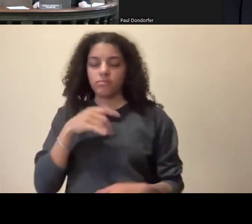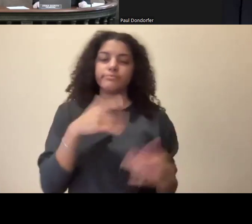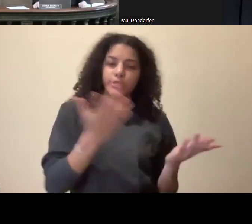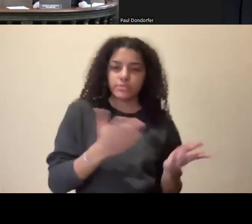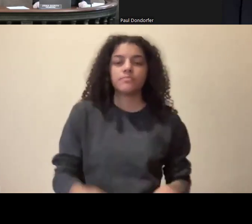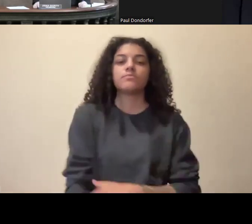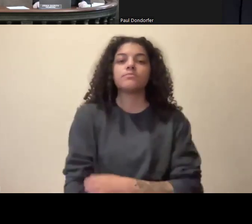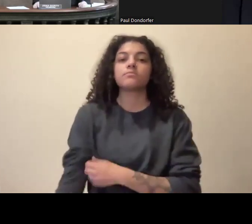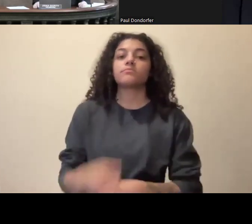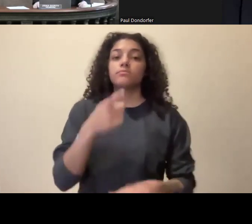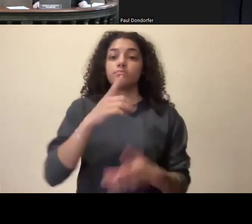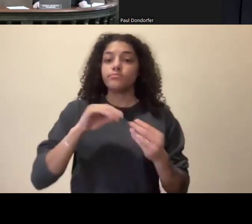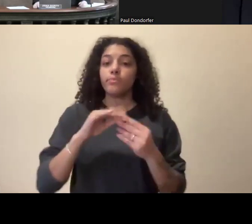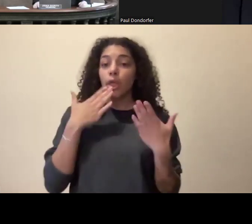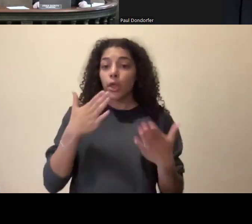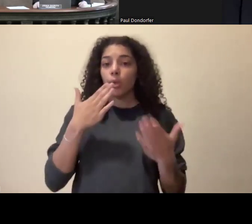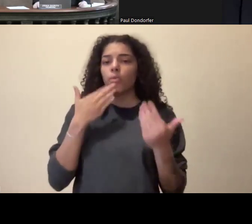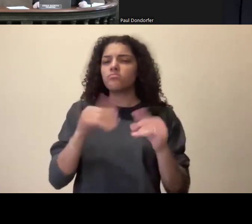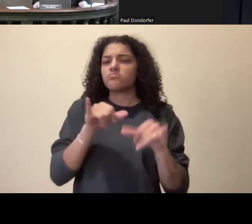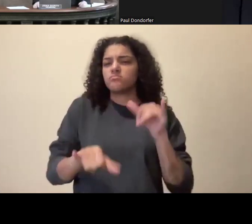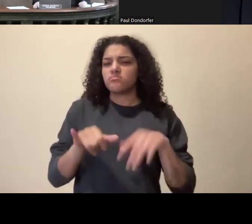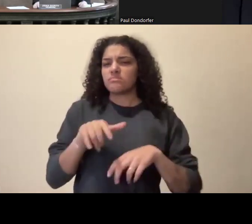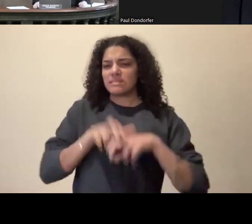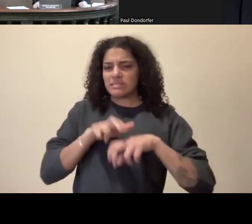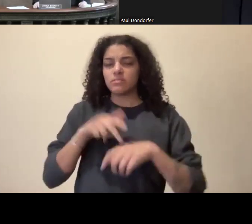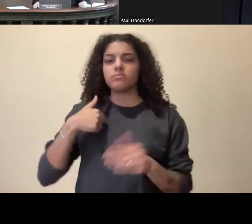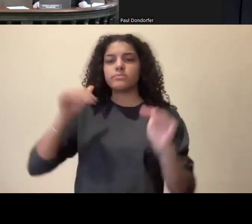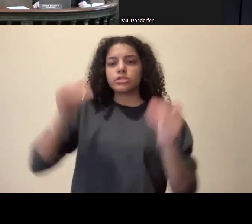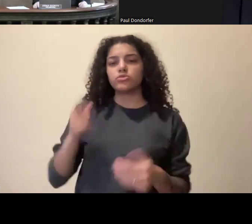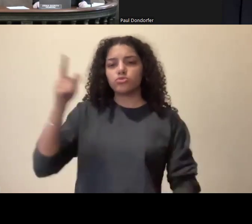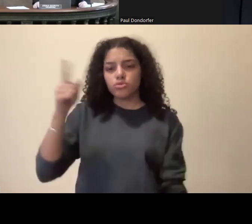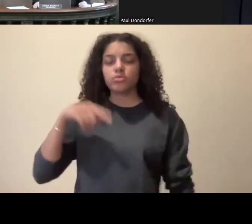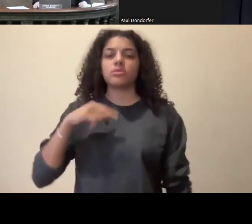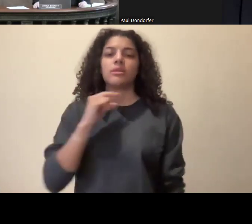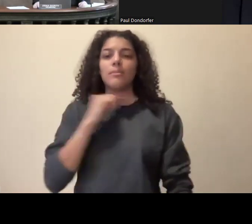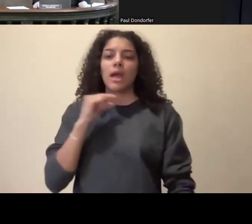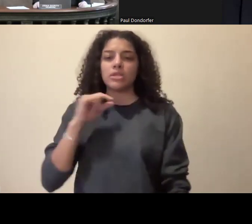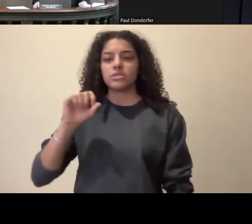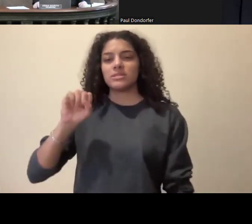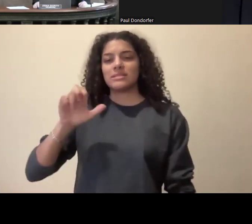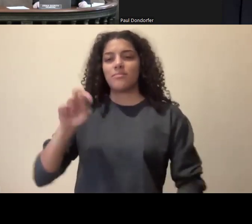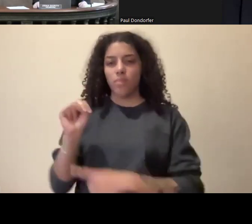you Please stay seated I'd like to introduce Pastor Sebron O Johnson of Greater Harvest